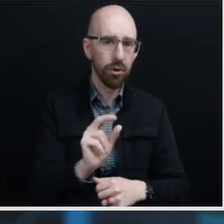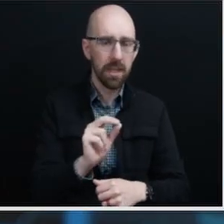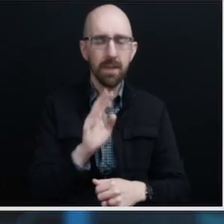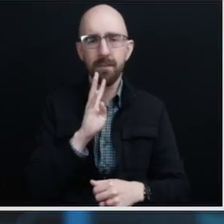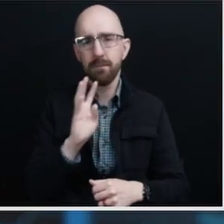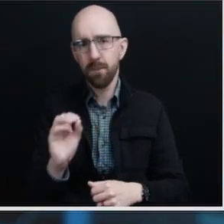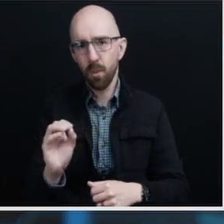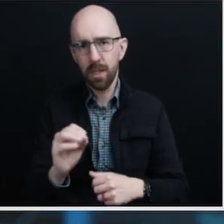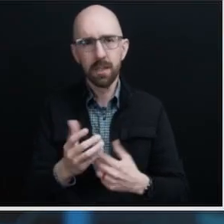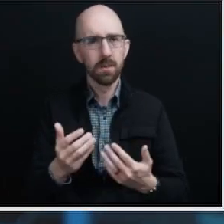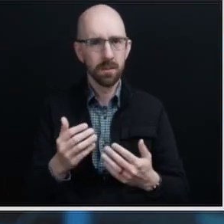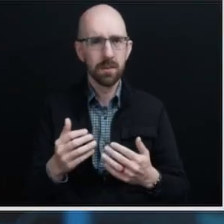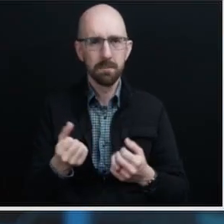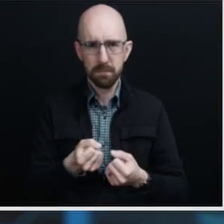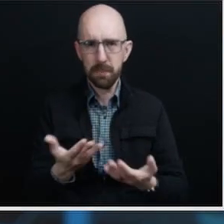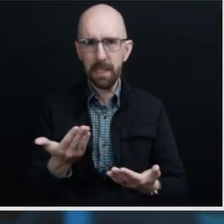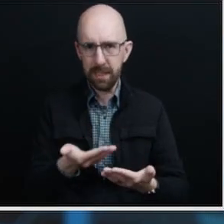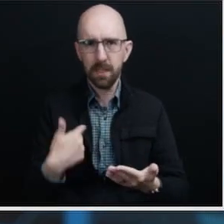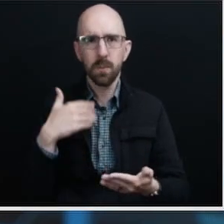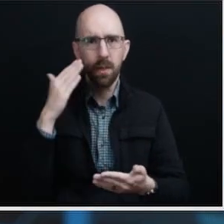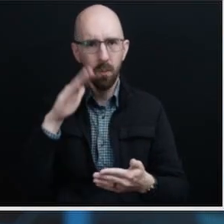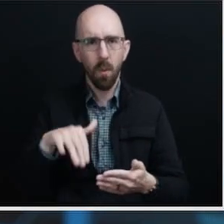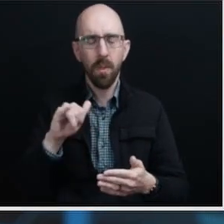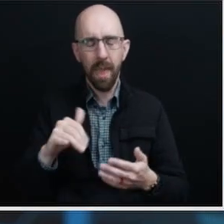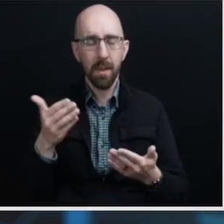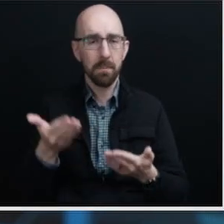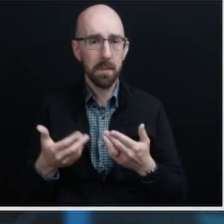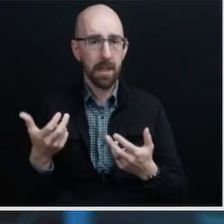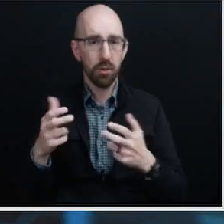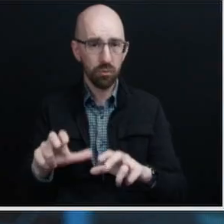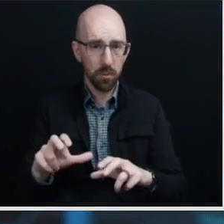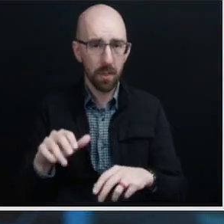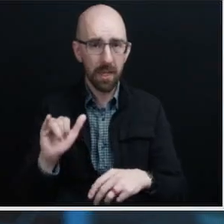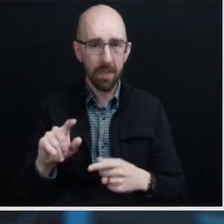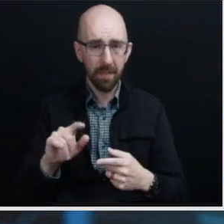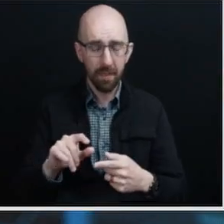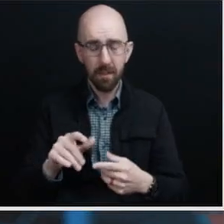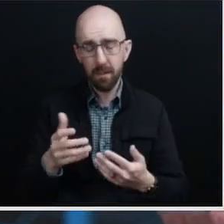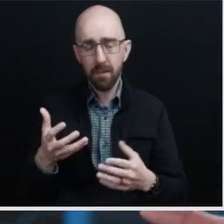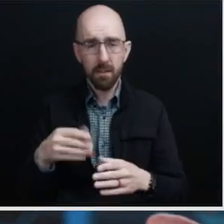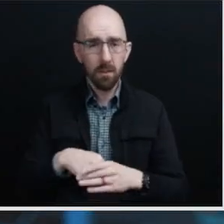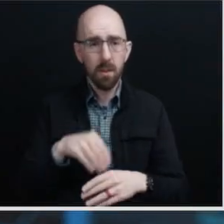things that we know that are probably contributing to that including um women are not having as many